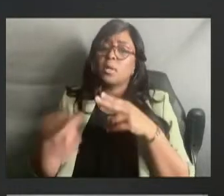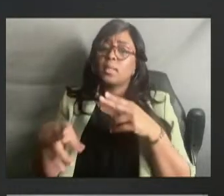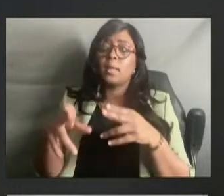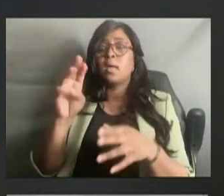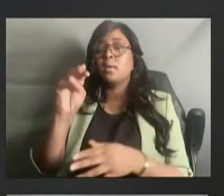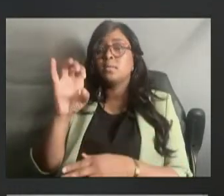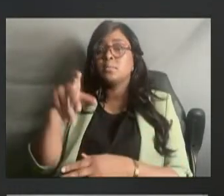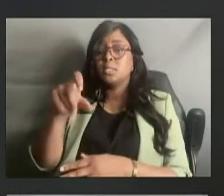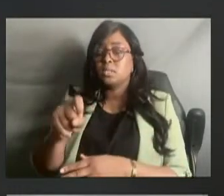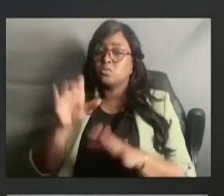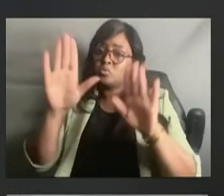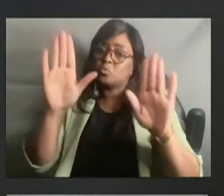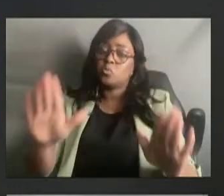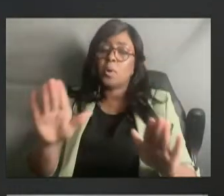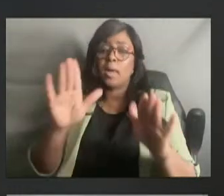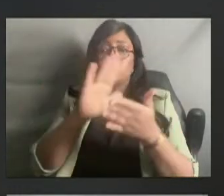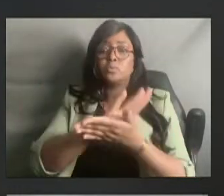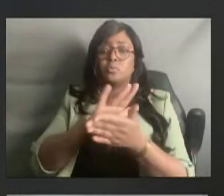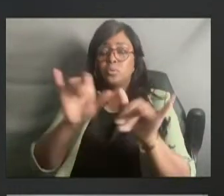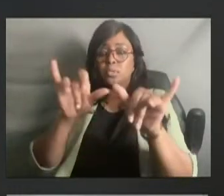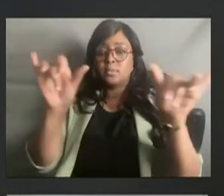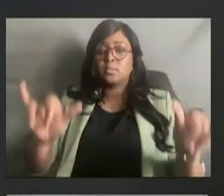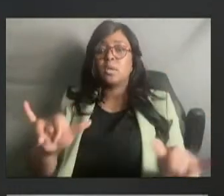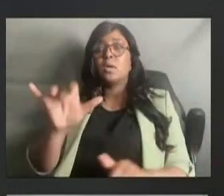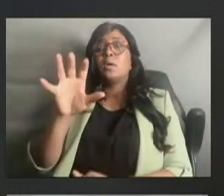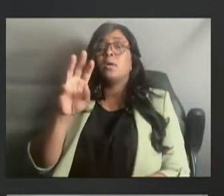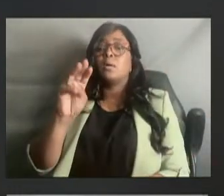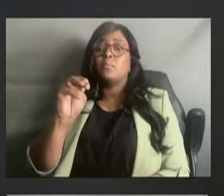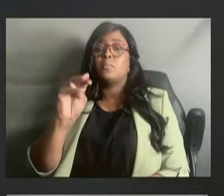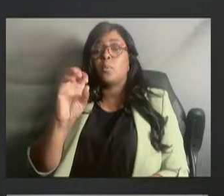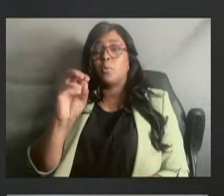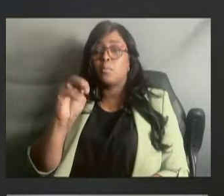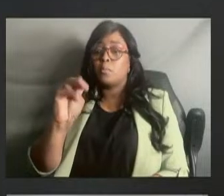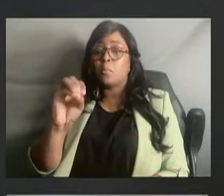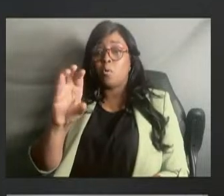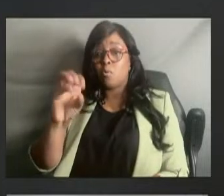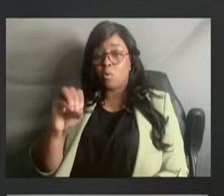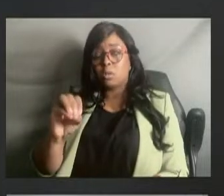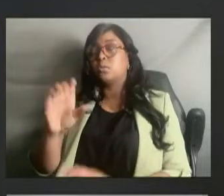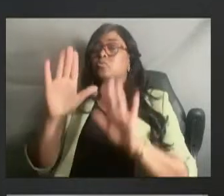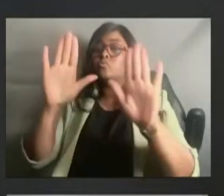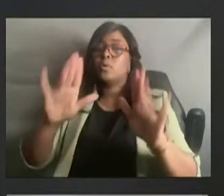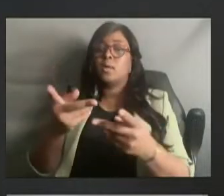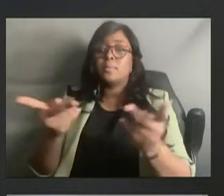advance to the next slide very quickly. M.C.P.S. Is a great